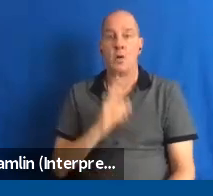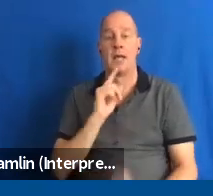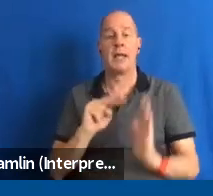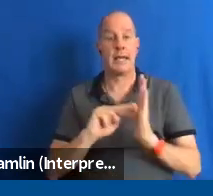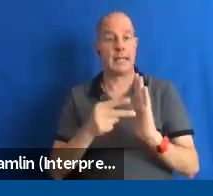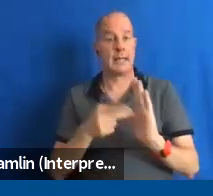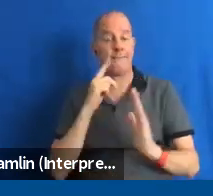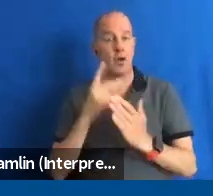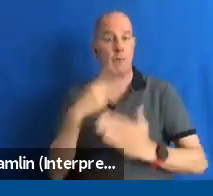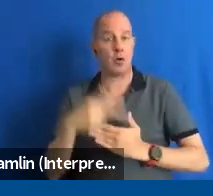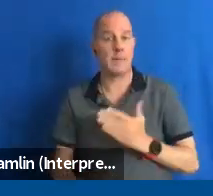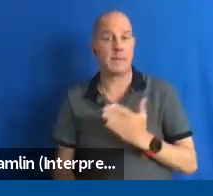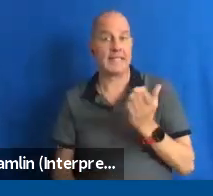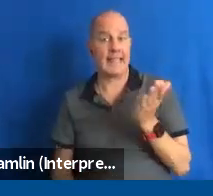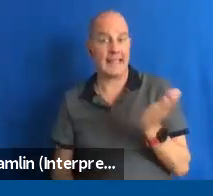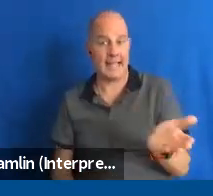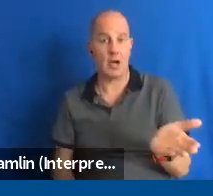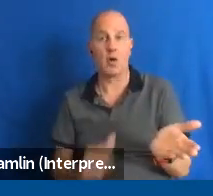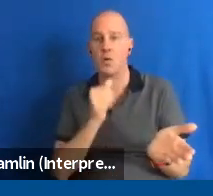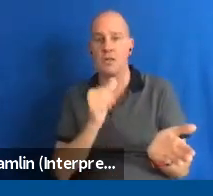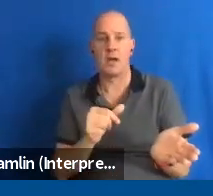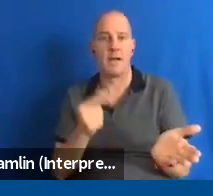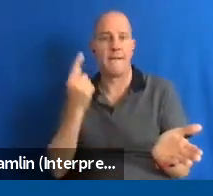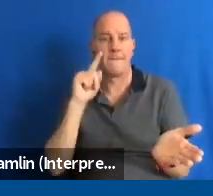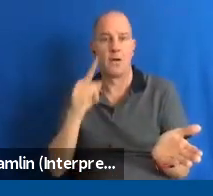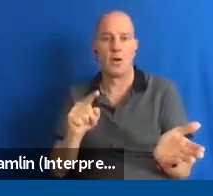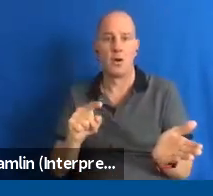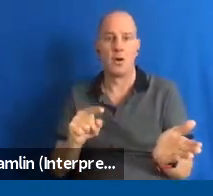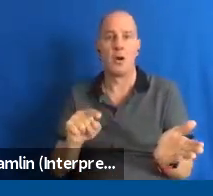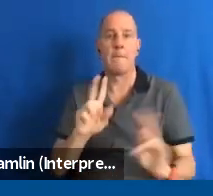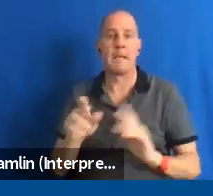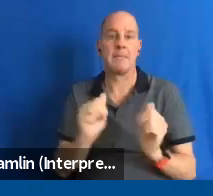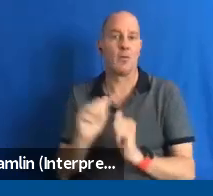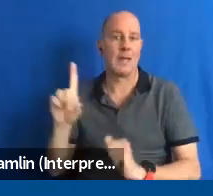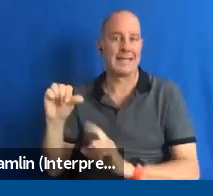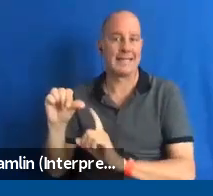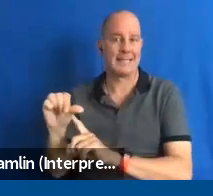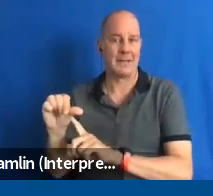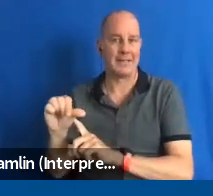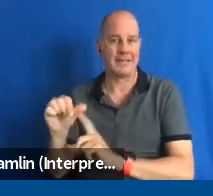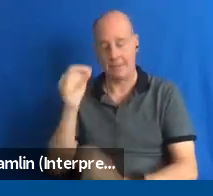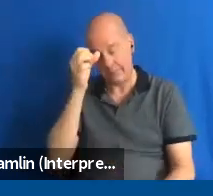there was not necessarily focusing on people with disabilities, so that is something that